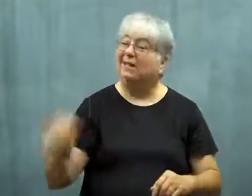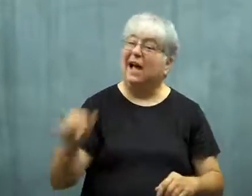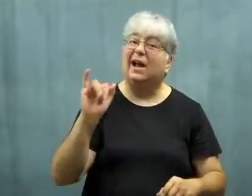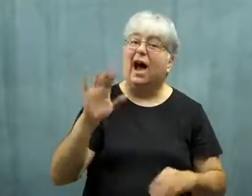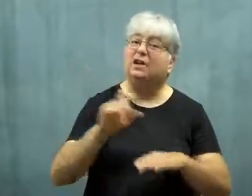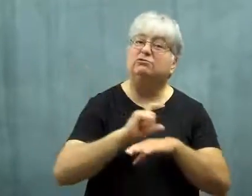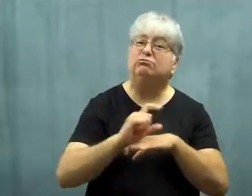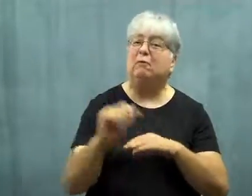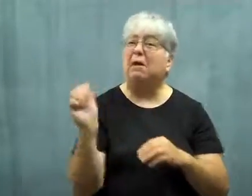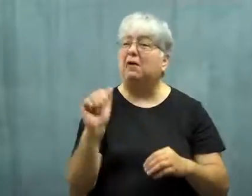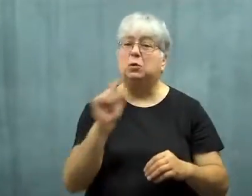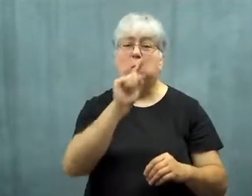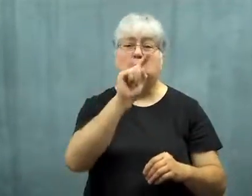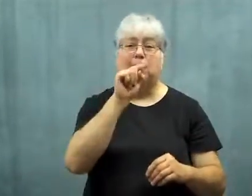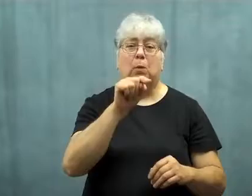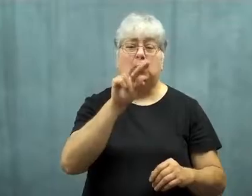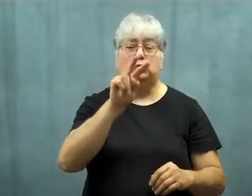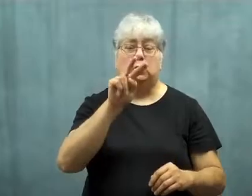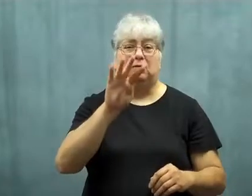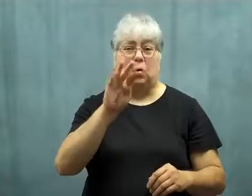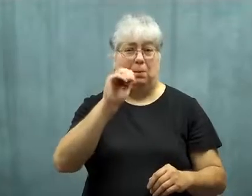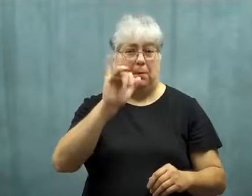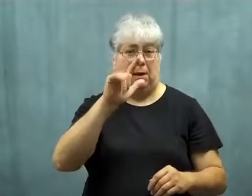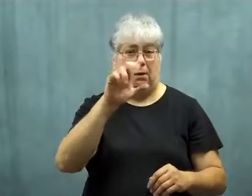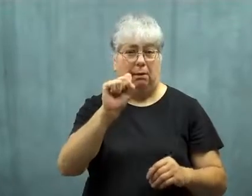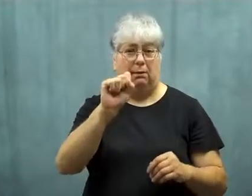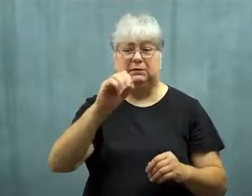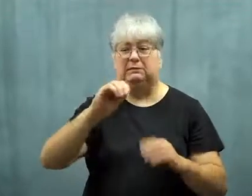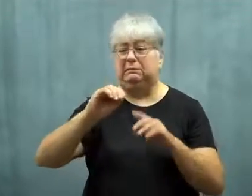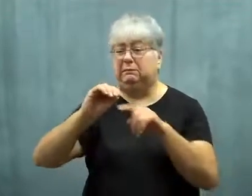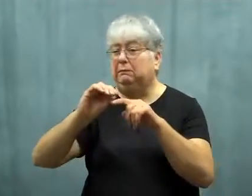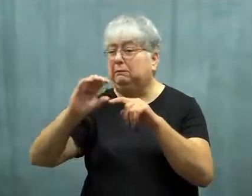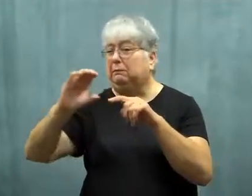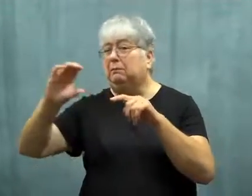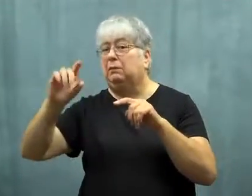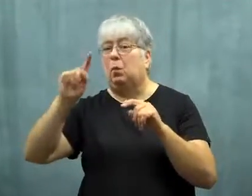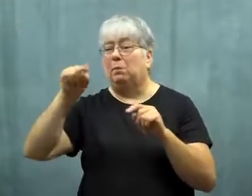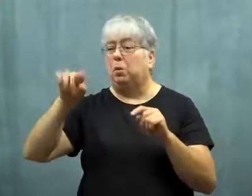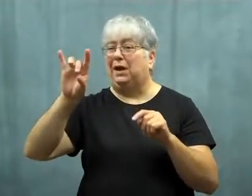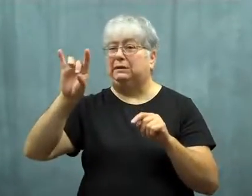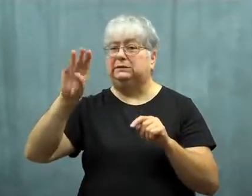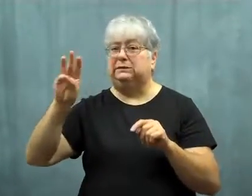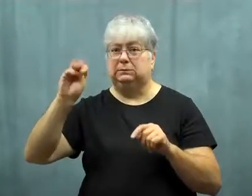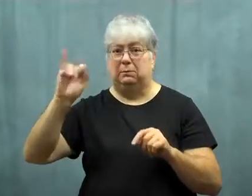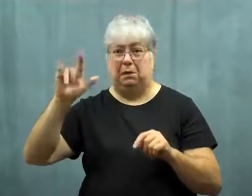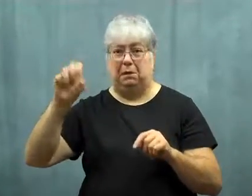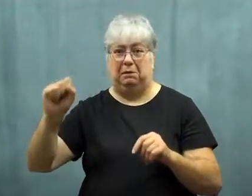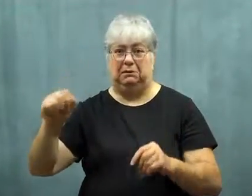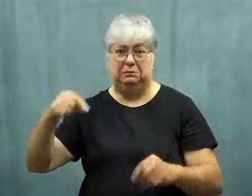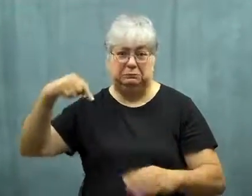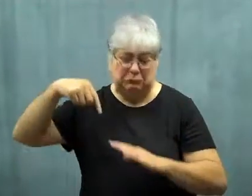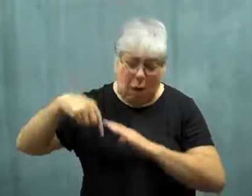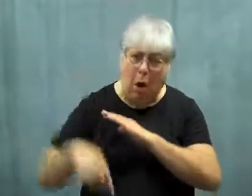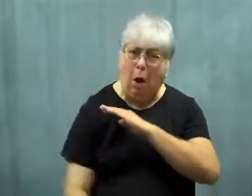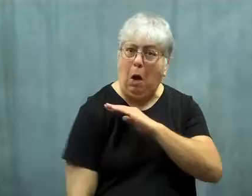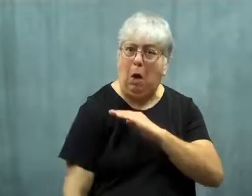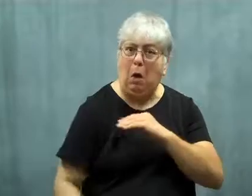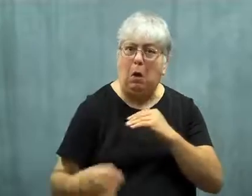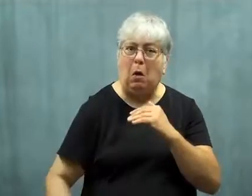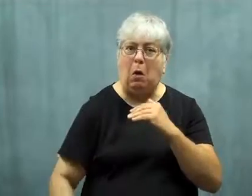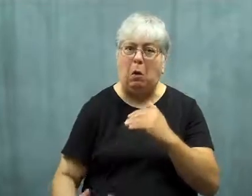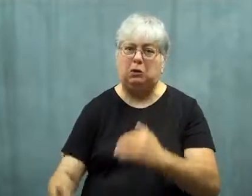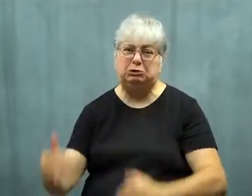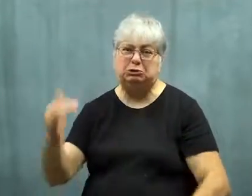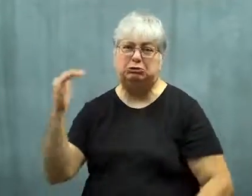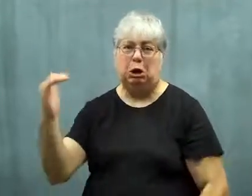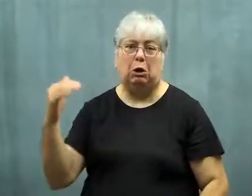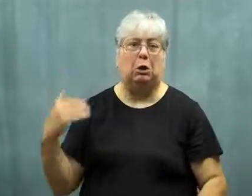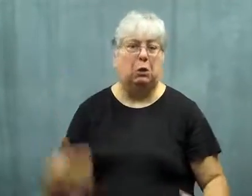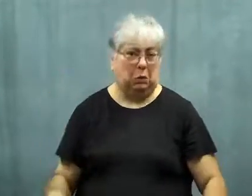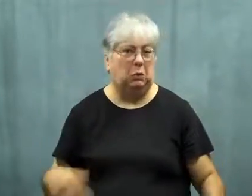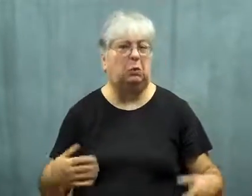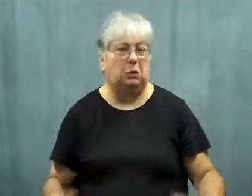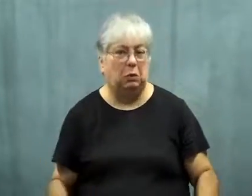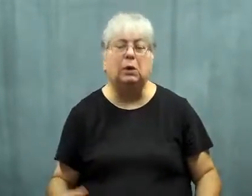The ice sheet is 1.24 miles to 1.86 miles thick.